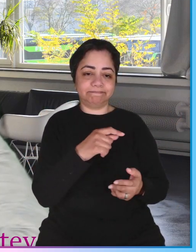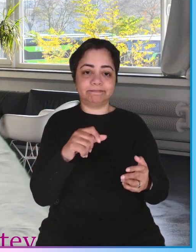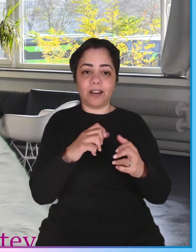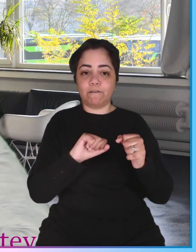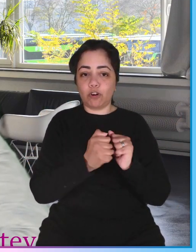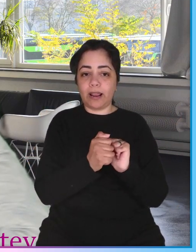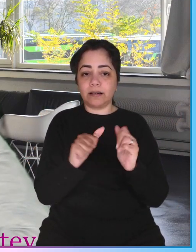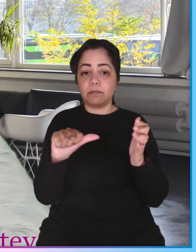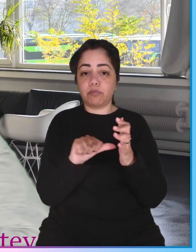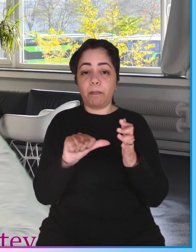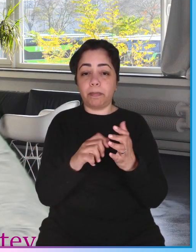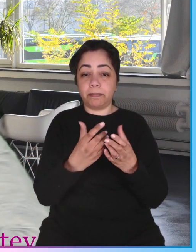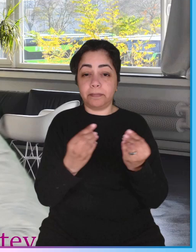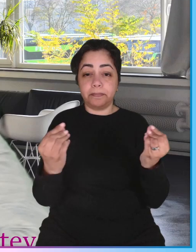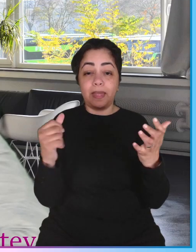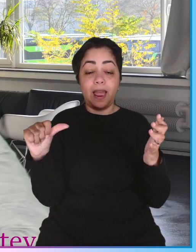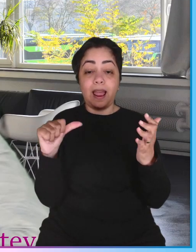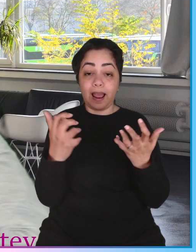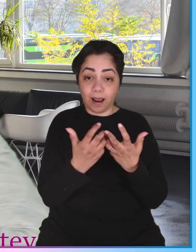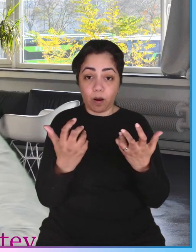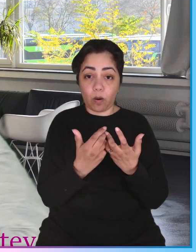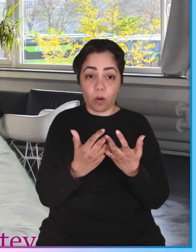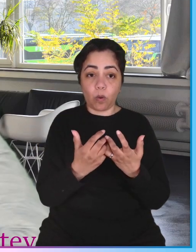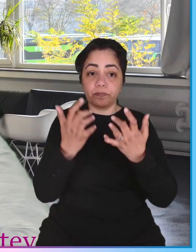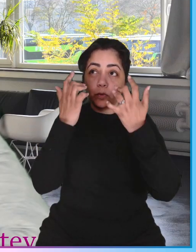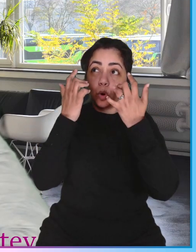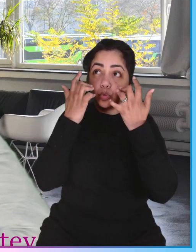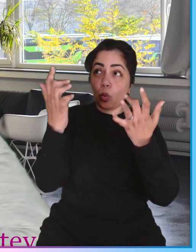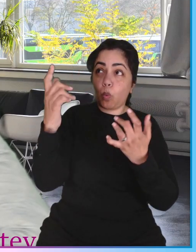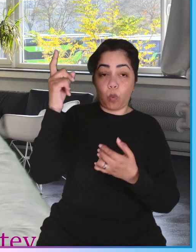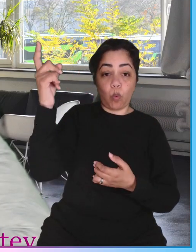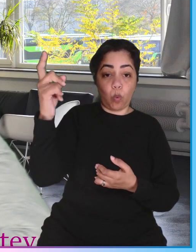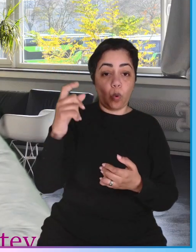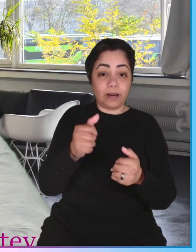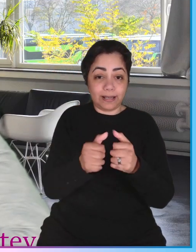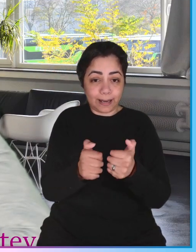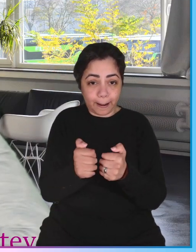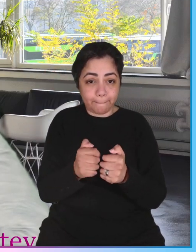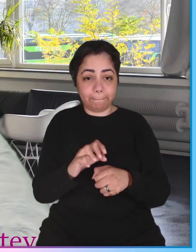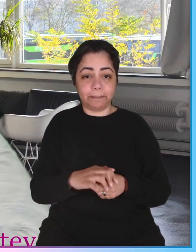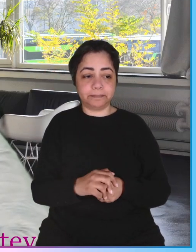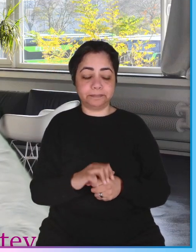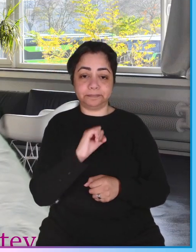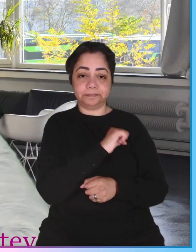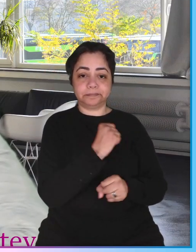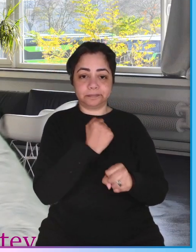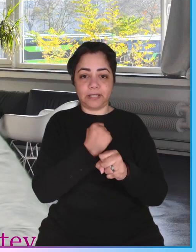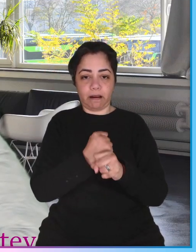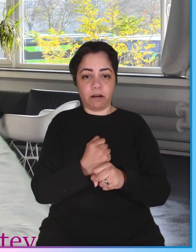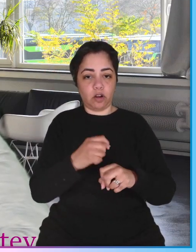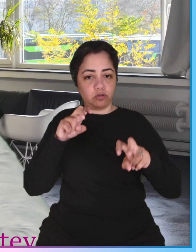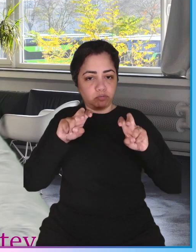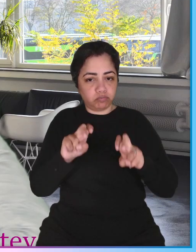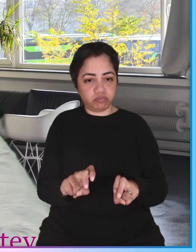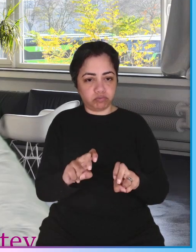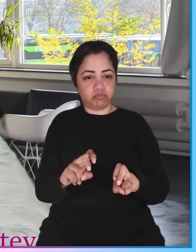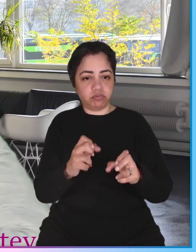and he found a way around that by introducing me to video games by keeping me in video games as a social aspect